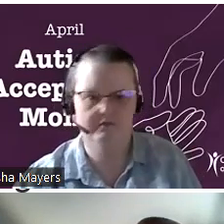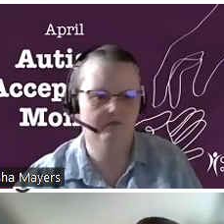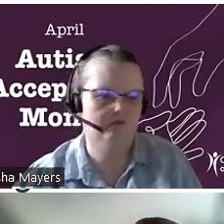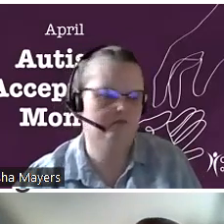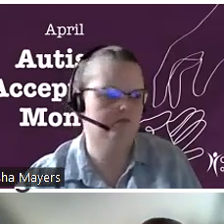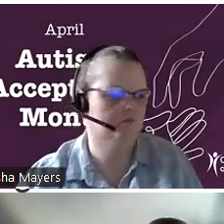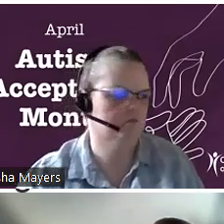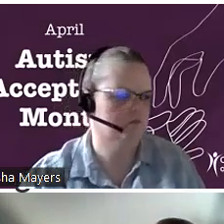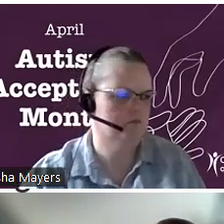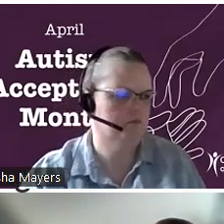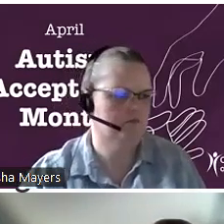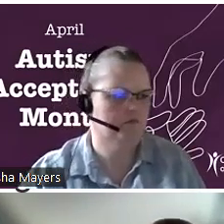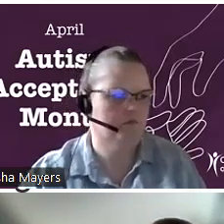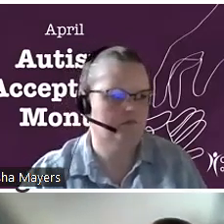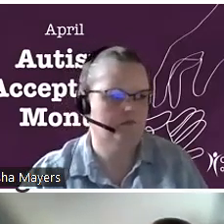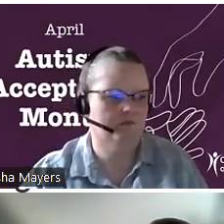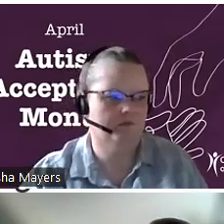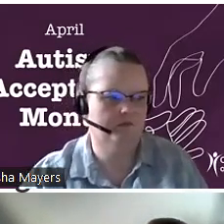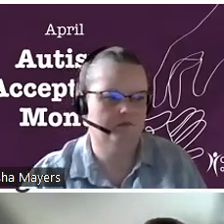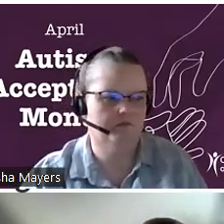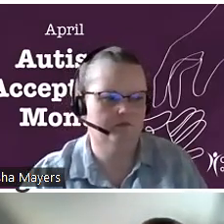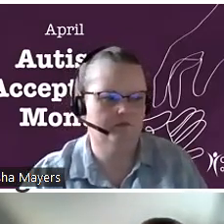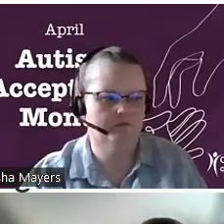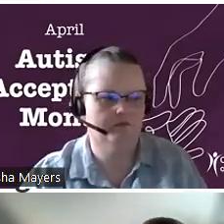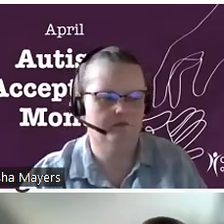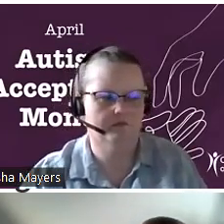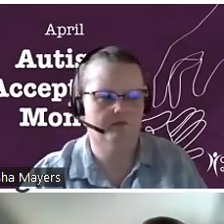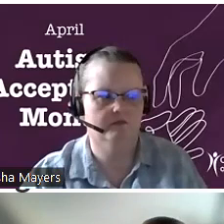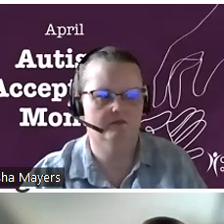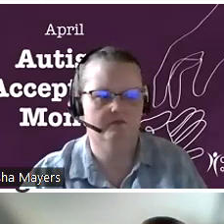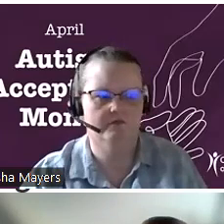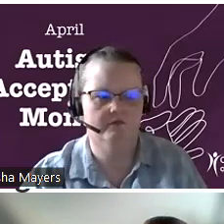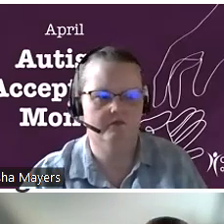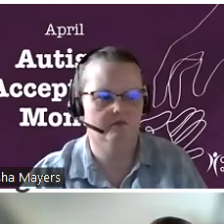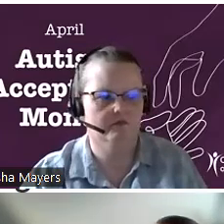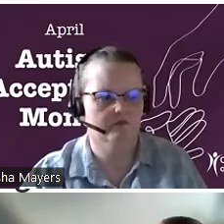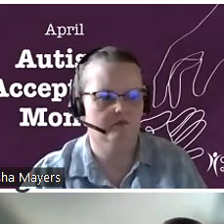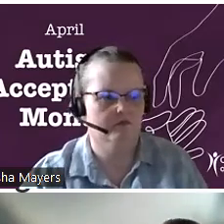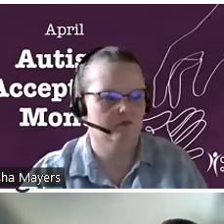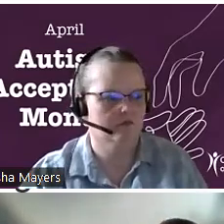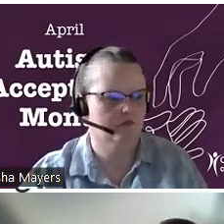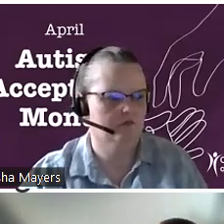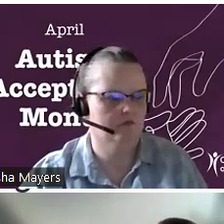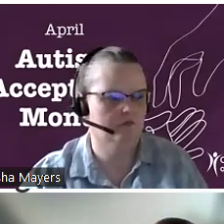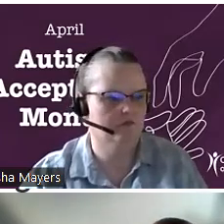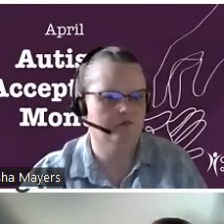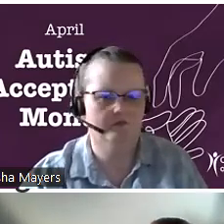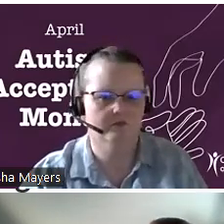WHAT I'M SHARING HERE IS A PAGE FROM THE POWER POINT THAT I'VE BEEN SHARING WITH OUR LEADERSHIP